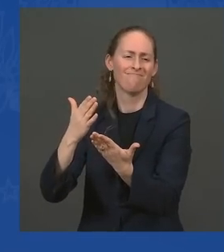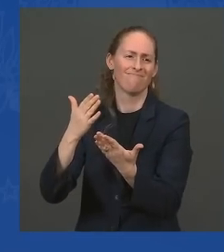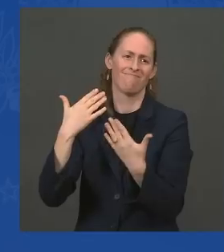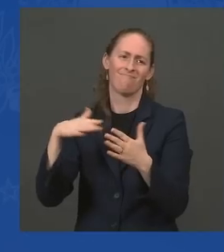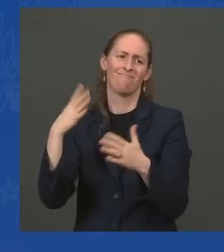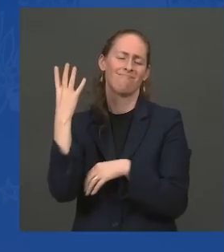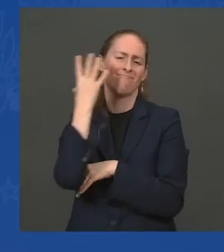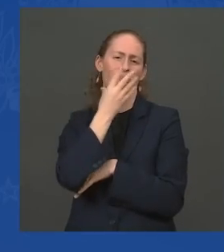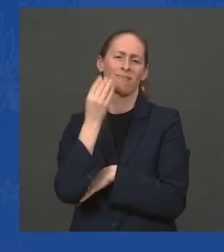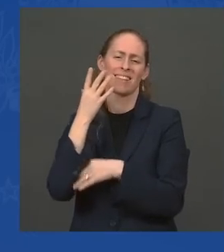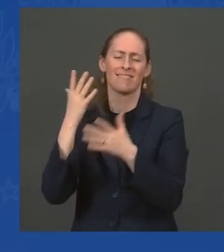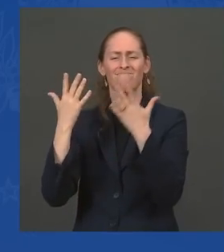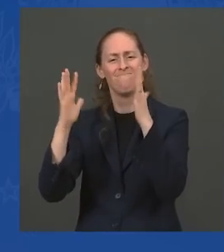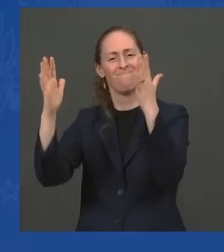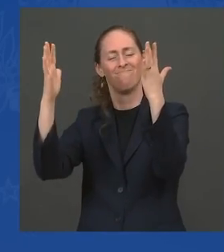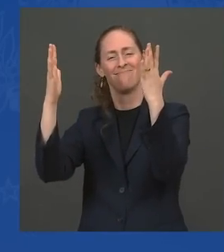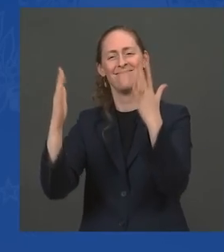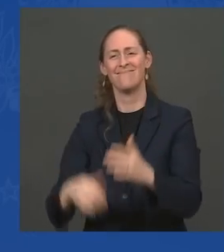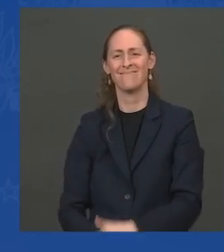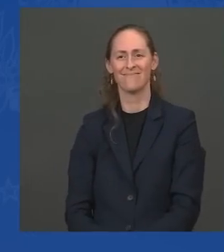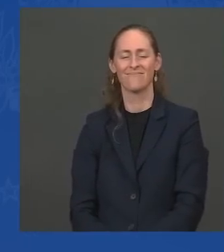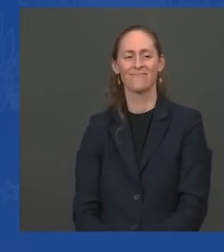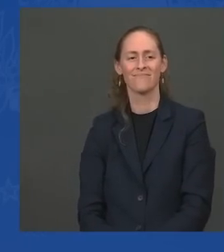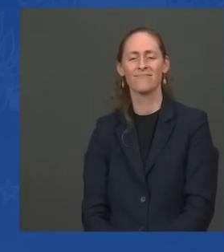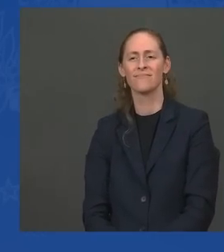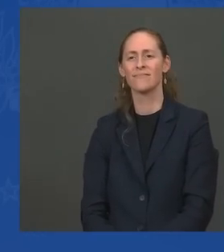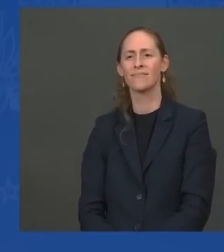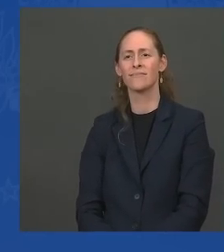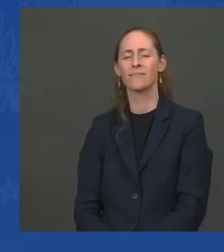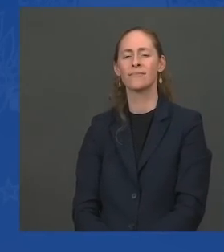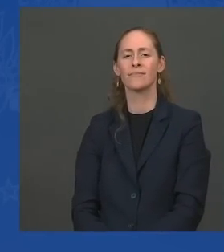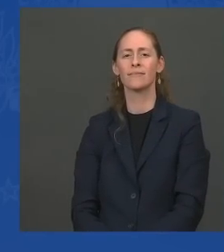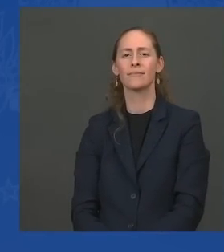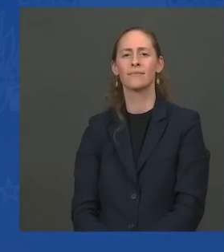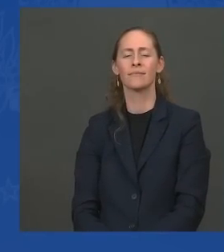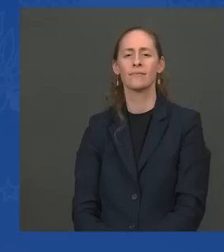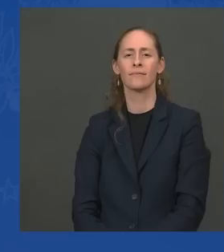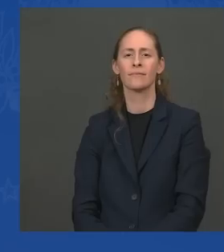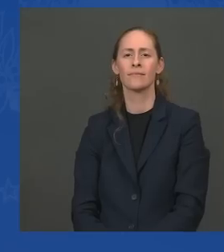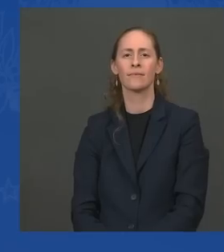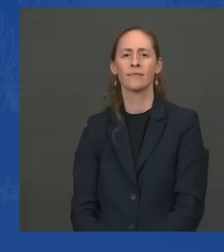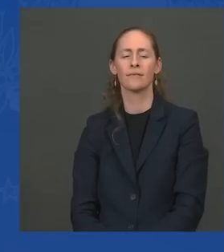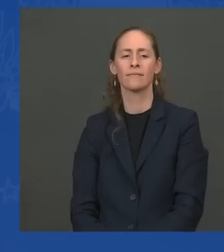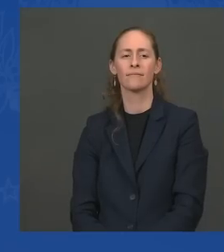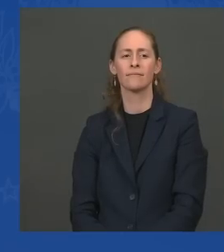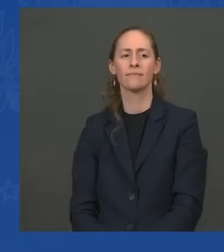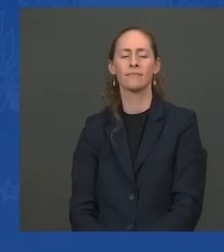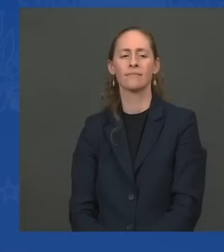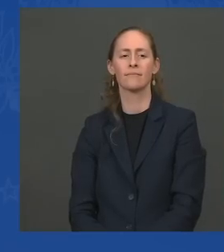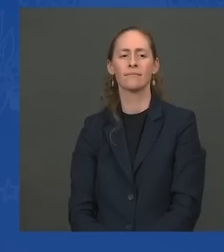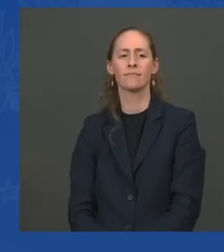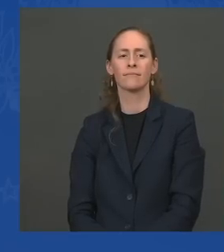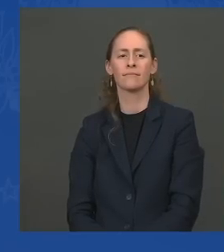And most importantly, I know there's a lot of guests and people here,